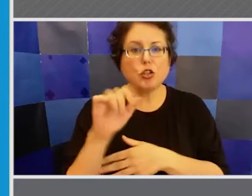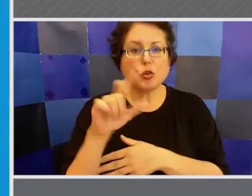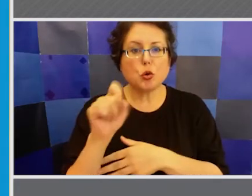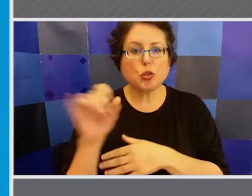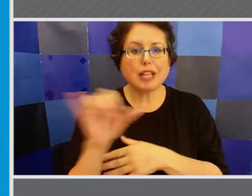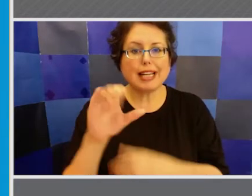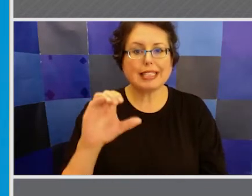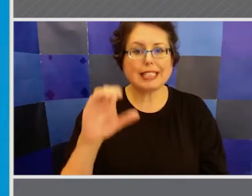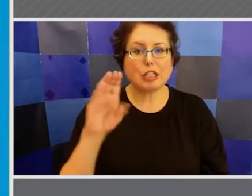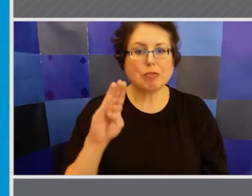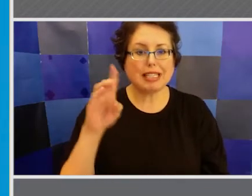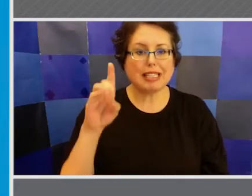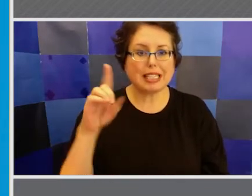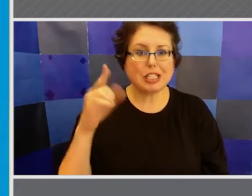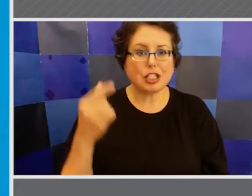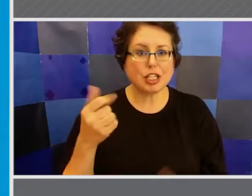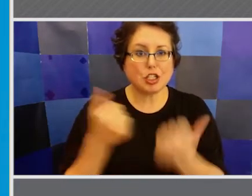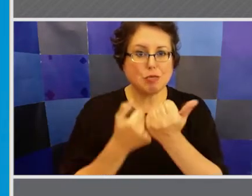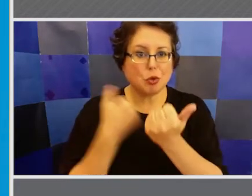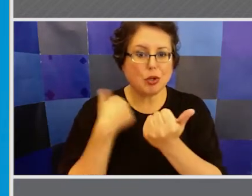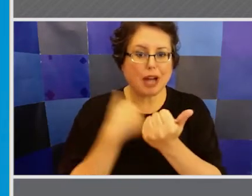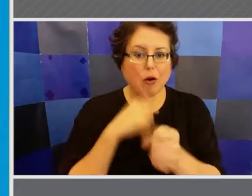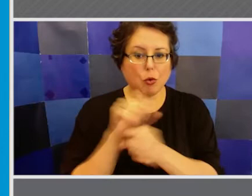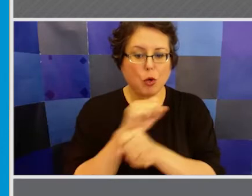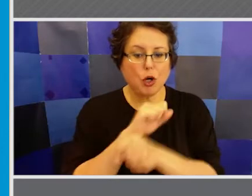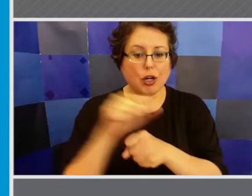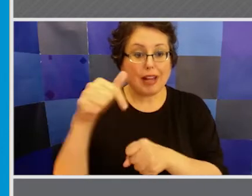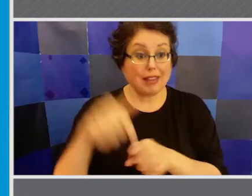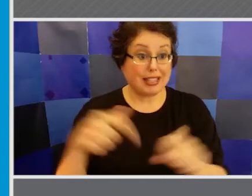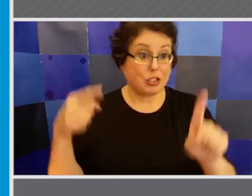So the You are a you know this is our mission We exist to support the city of Pittsburgh